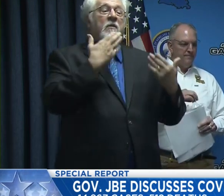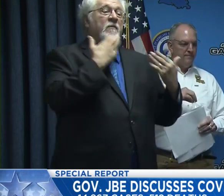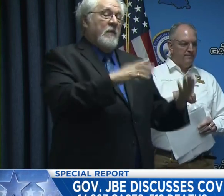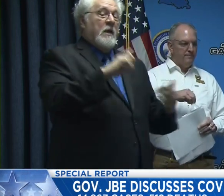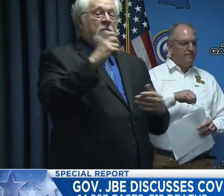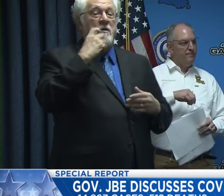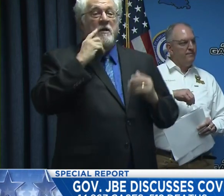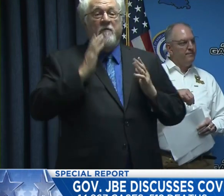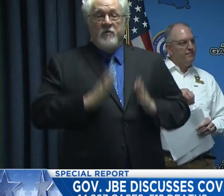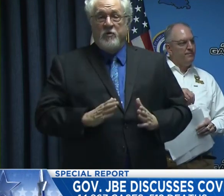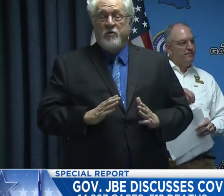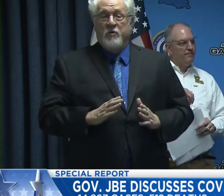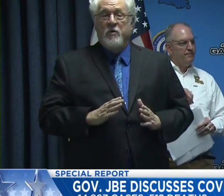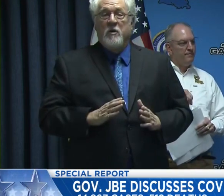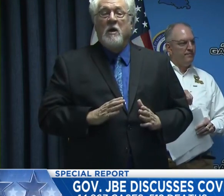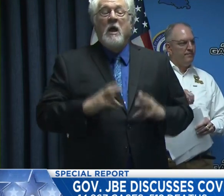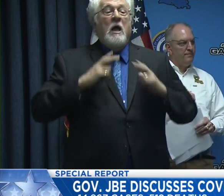HEALTHCARE OFFICIALS AS WE WORK